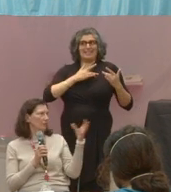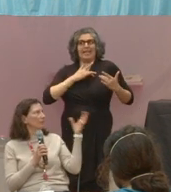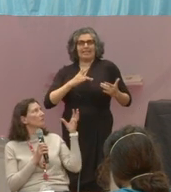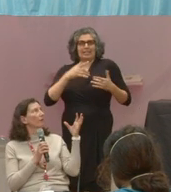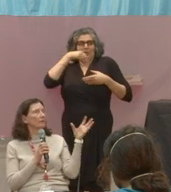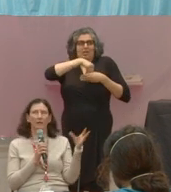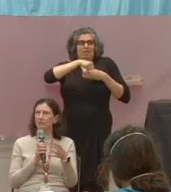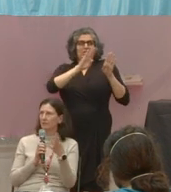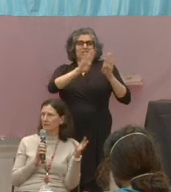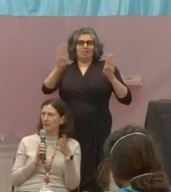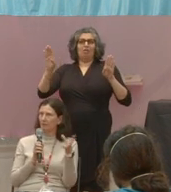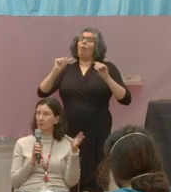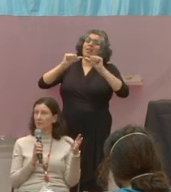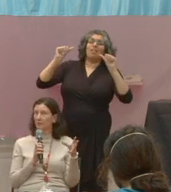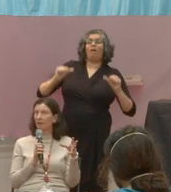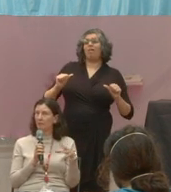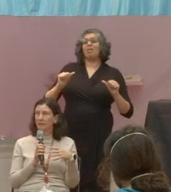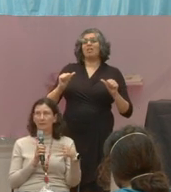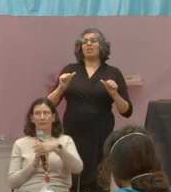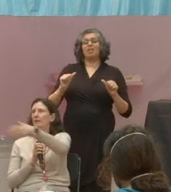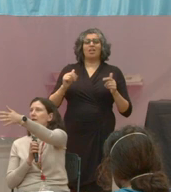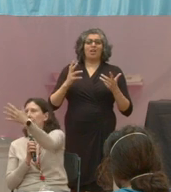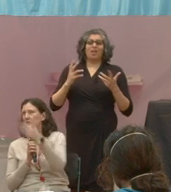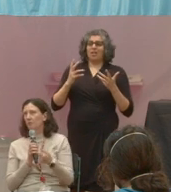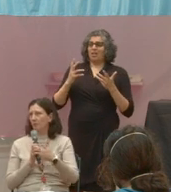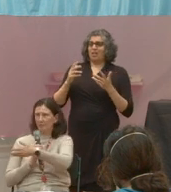or even its architecture as a future gallery. And next door,